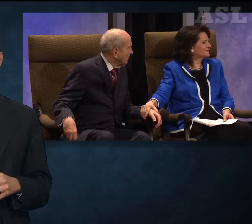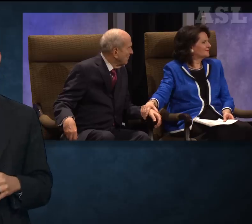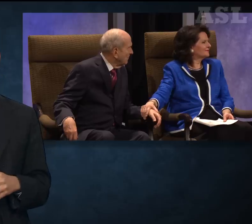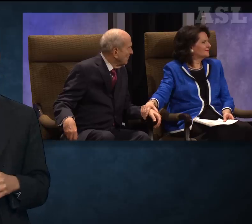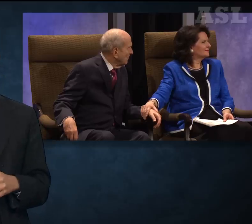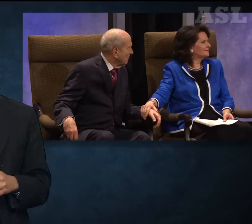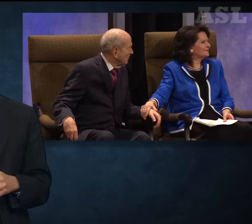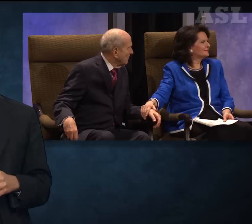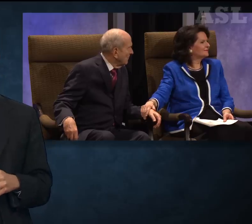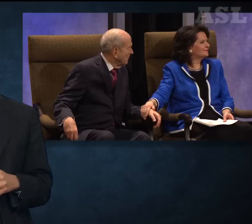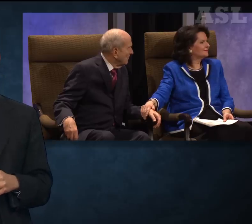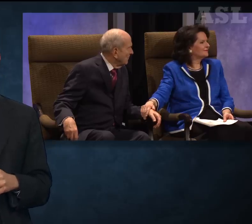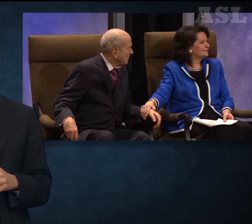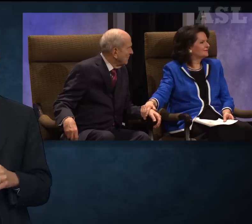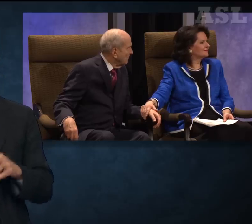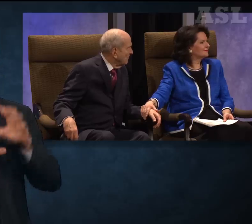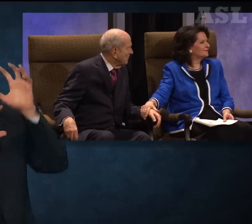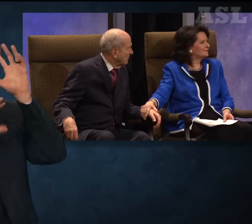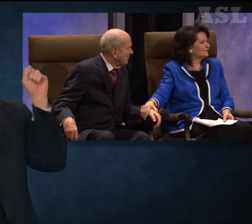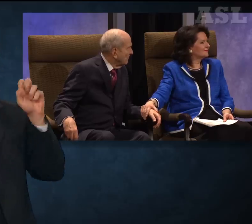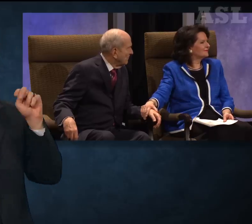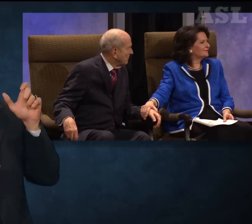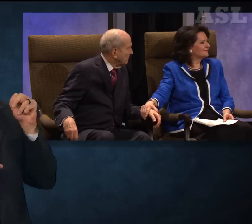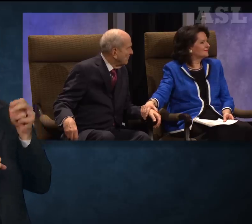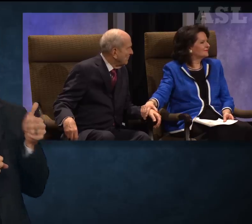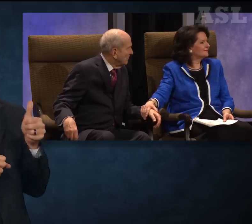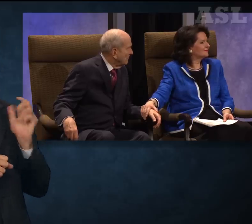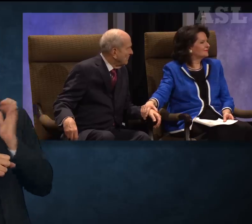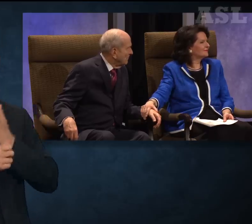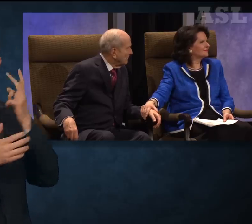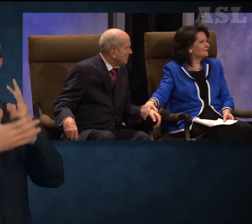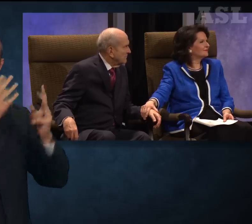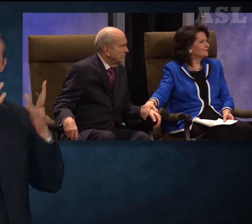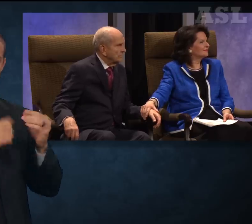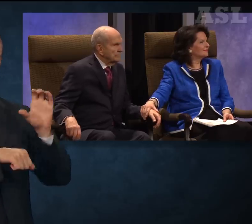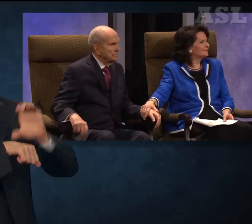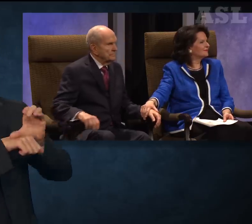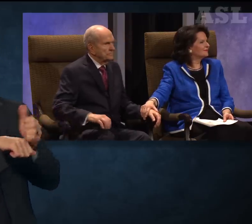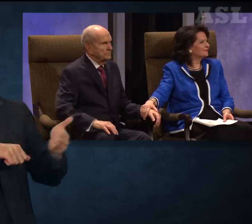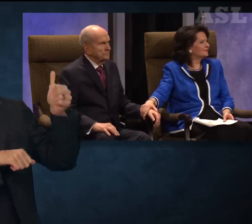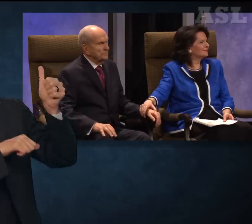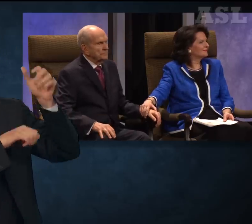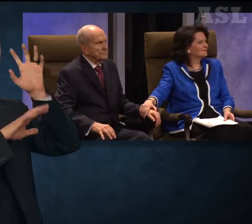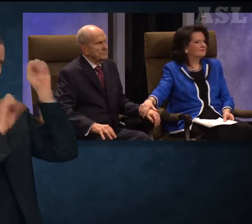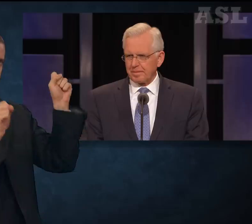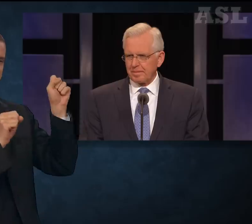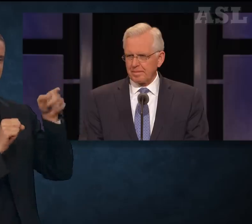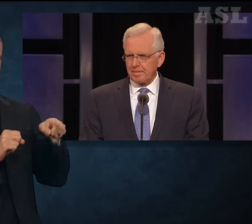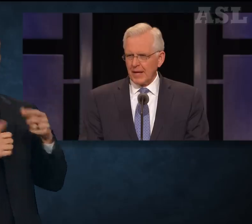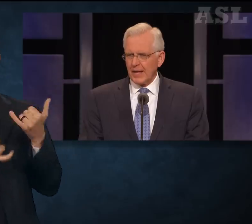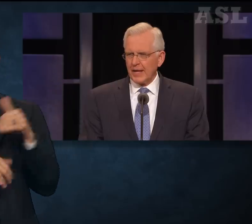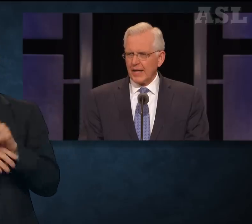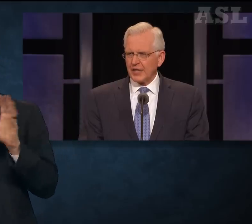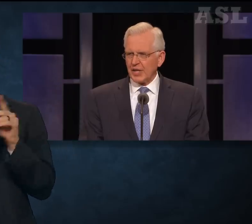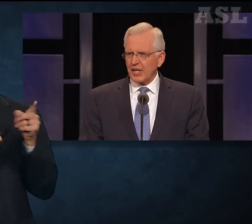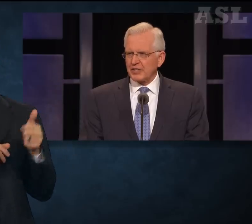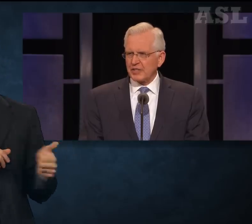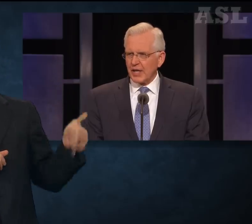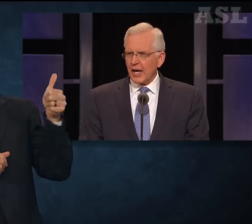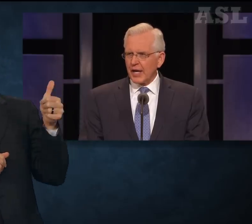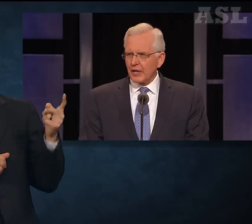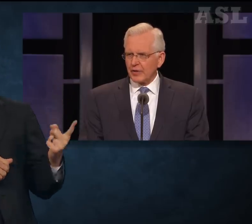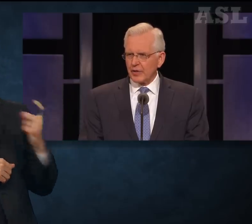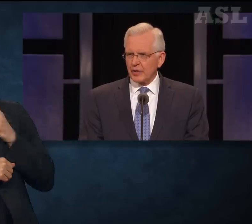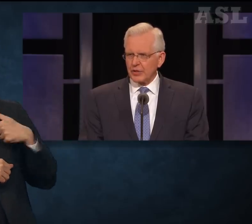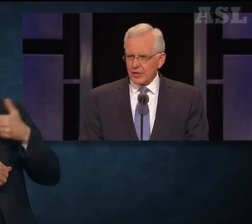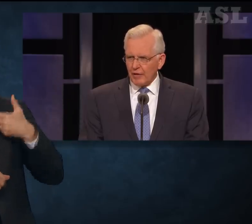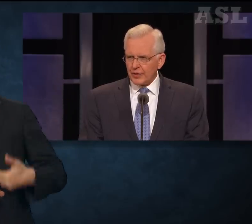PRESIDENCIES.